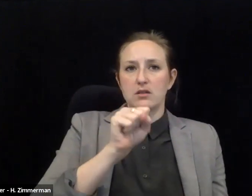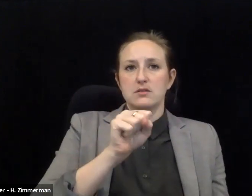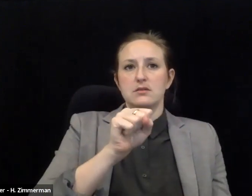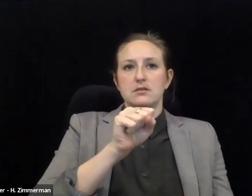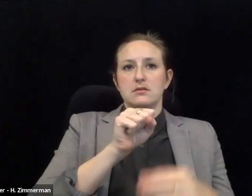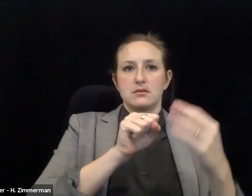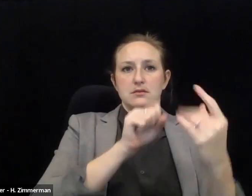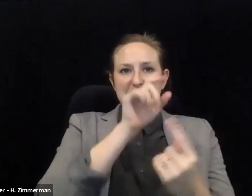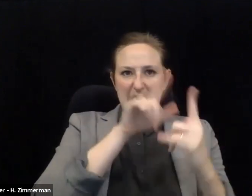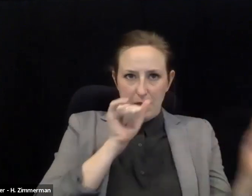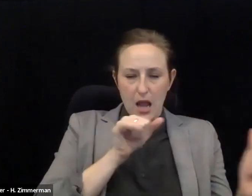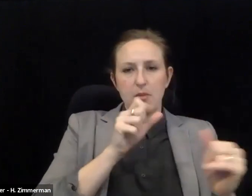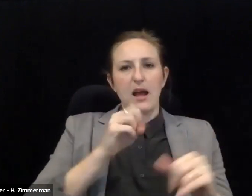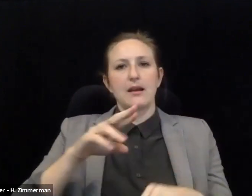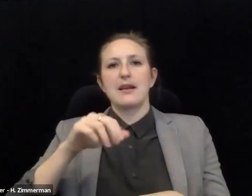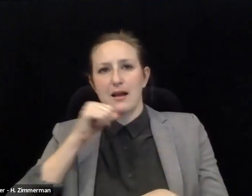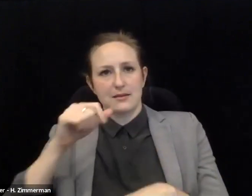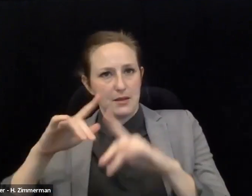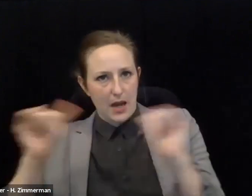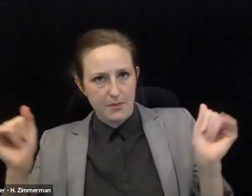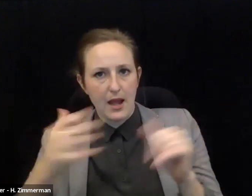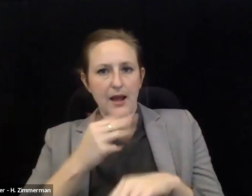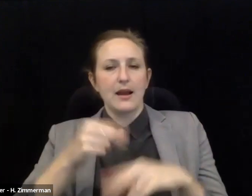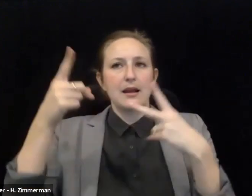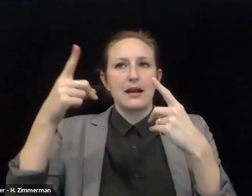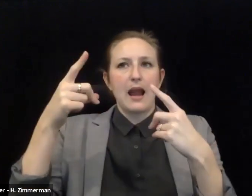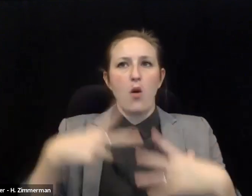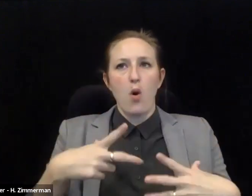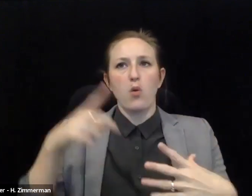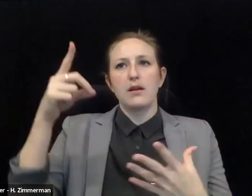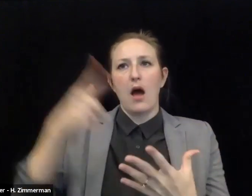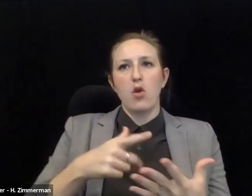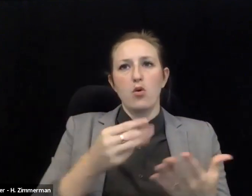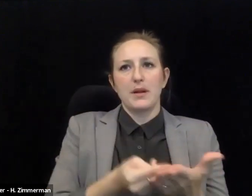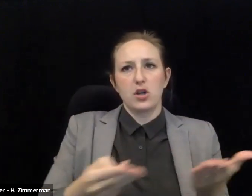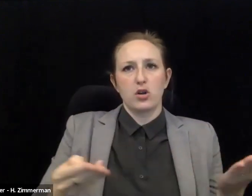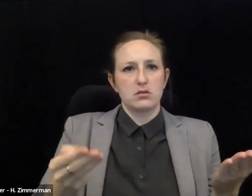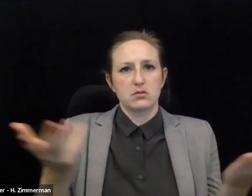online discussion and downloadable materials.